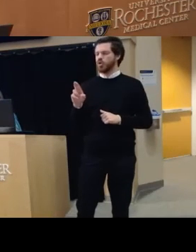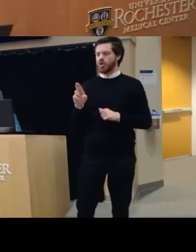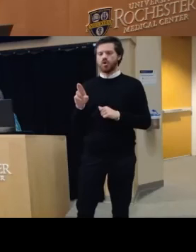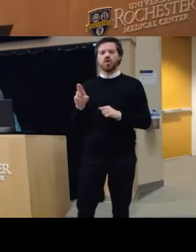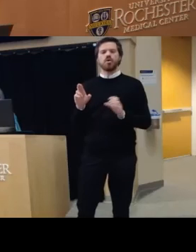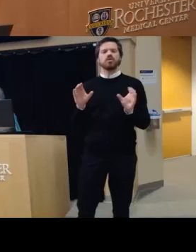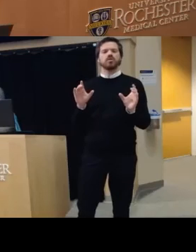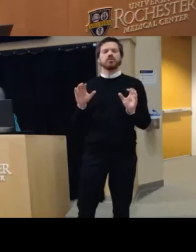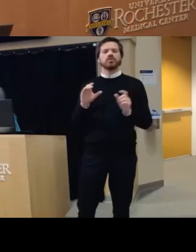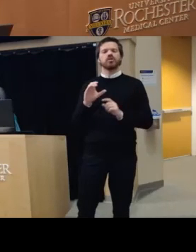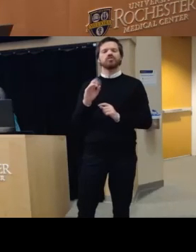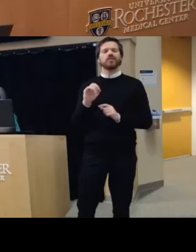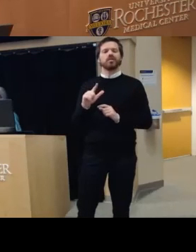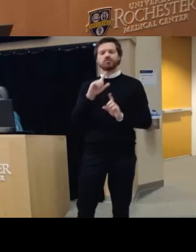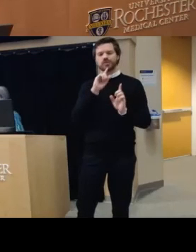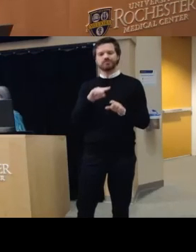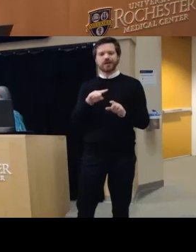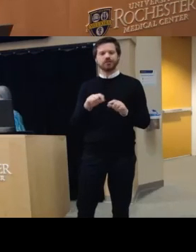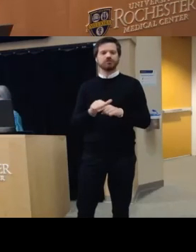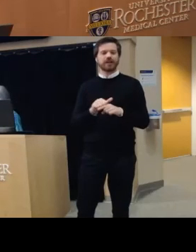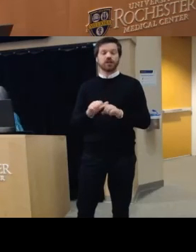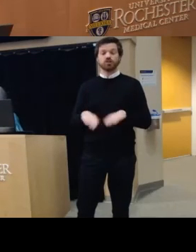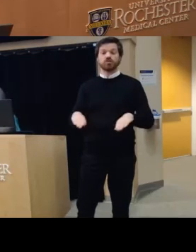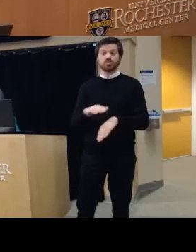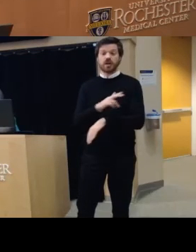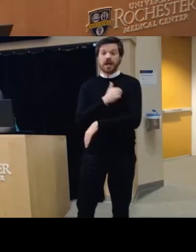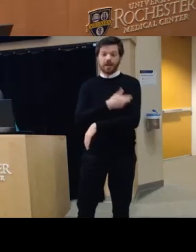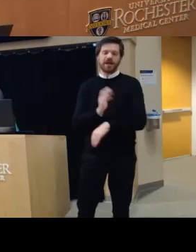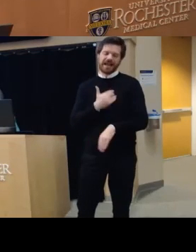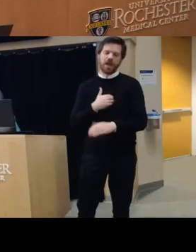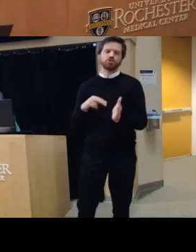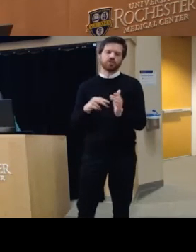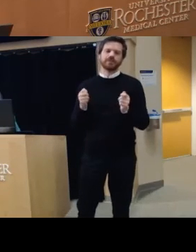response training um at the Children's Hospital they were our nurse managers uh some members of